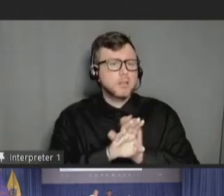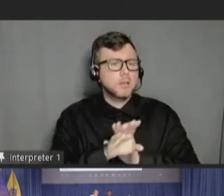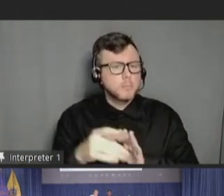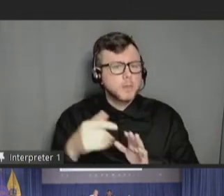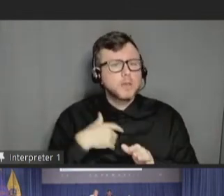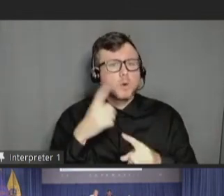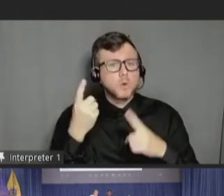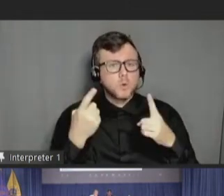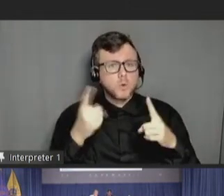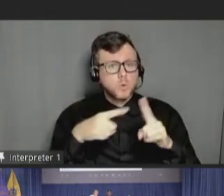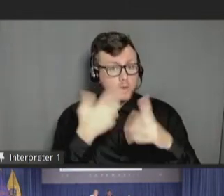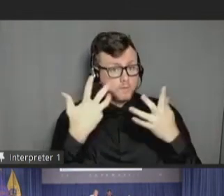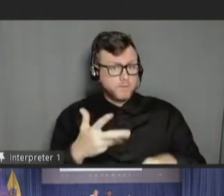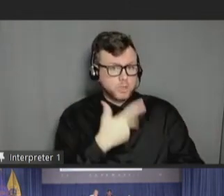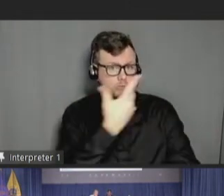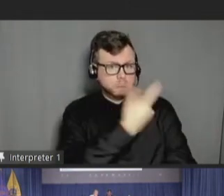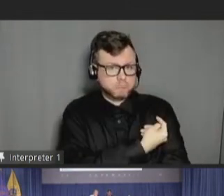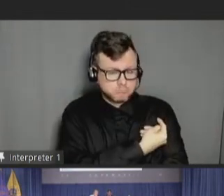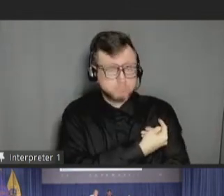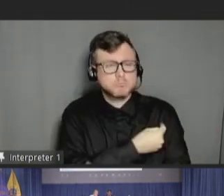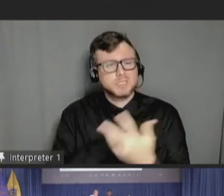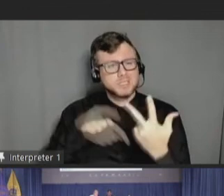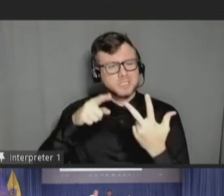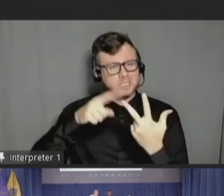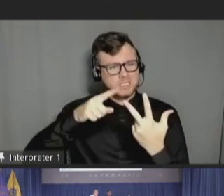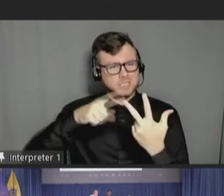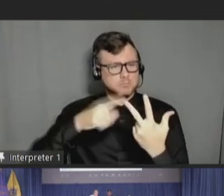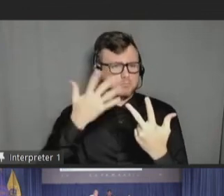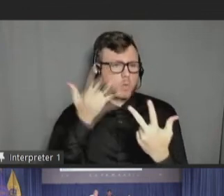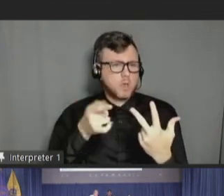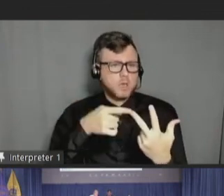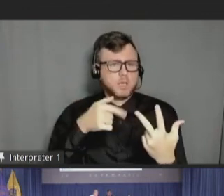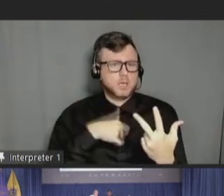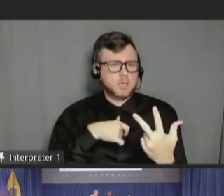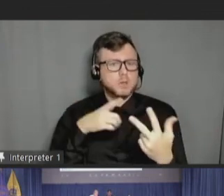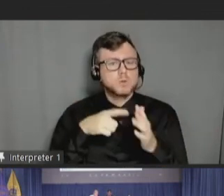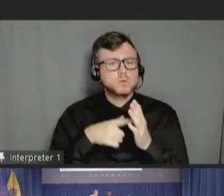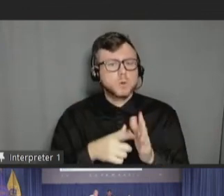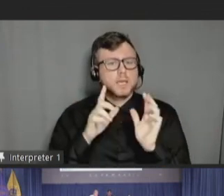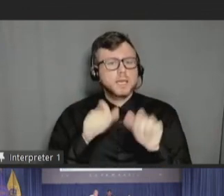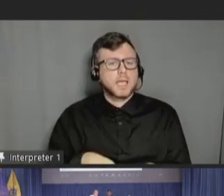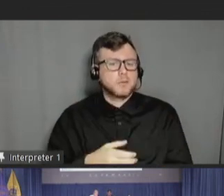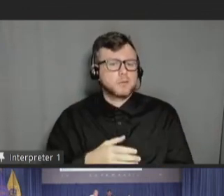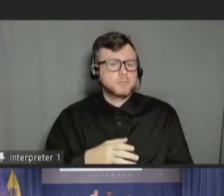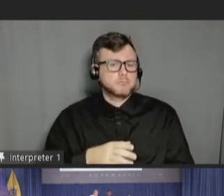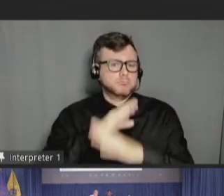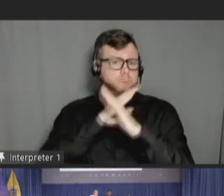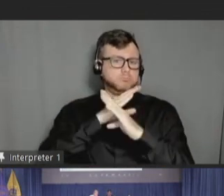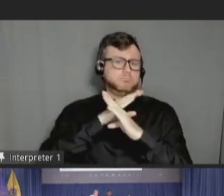And in the last one, because it was shown to be able to inhibit dissemination of the pathogen. And